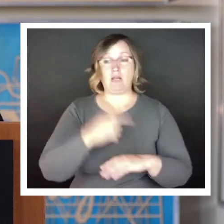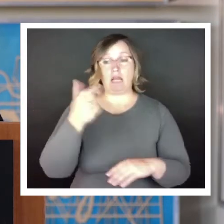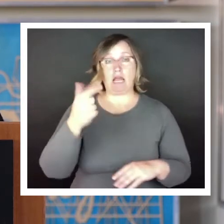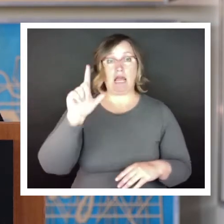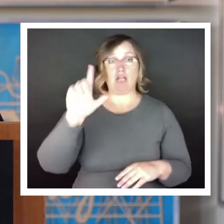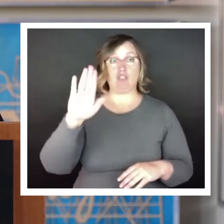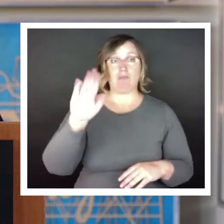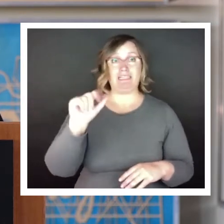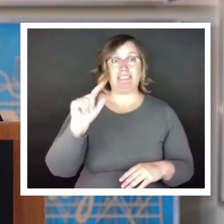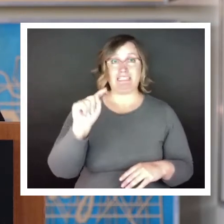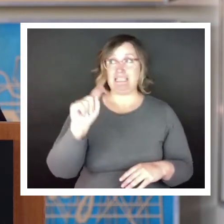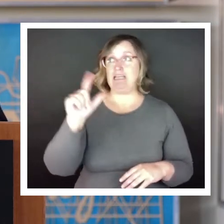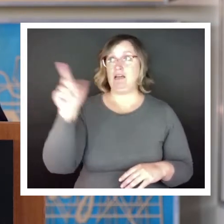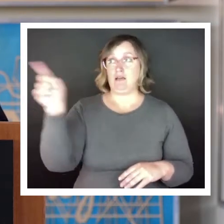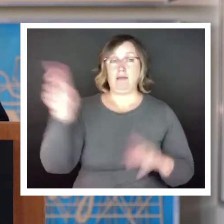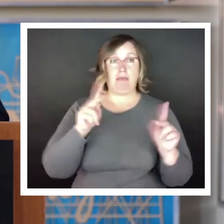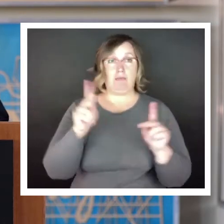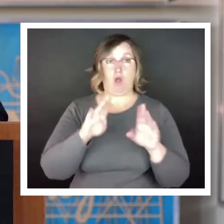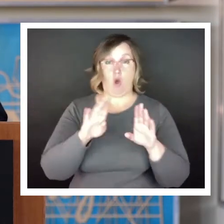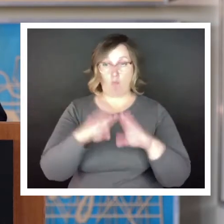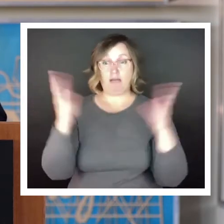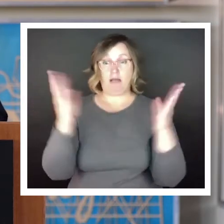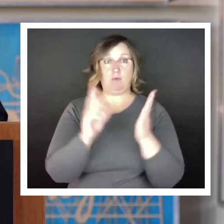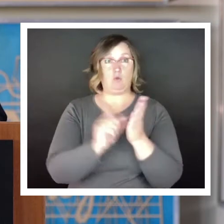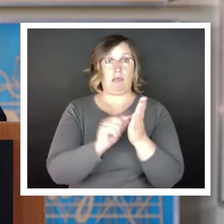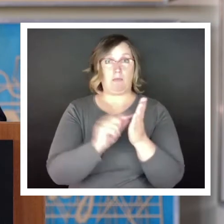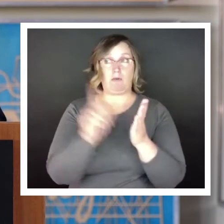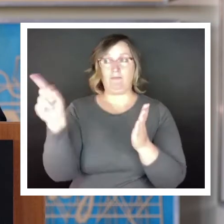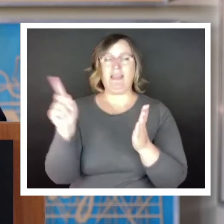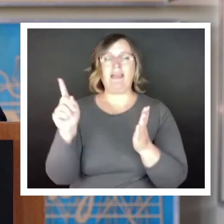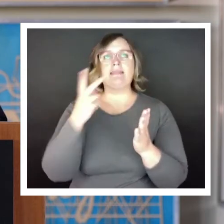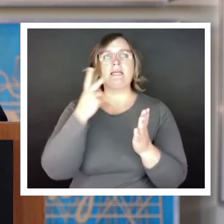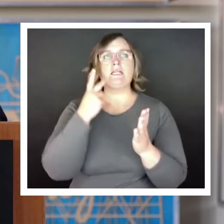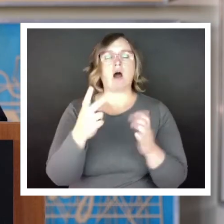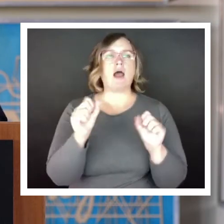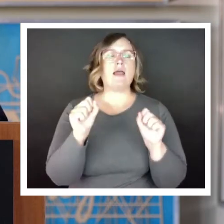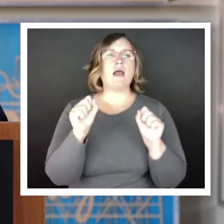opened up their papers, they got to see a possible future.